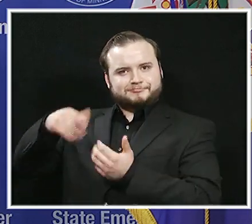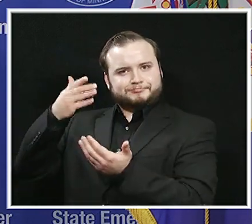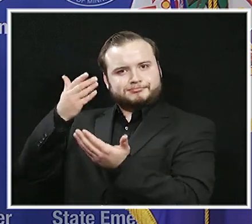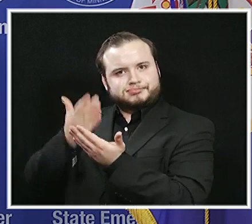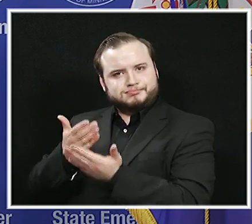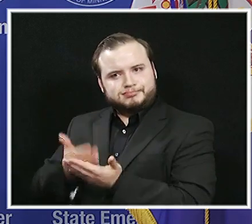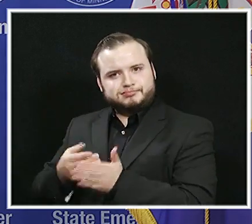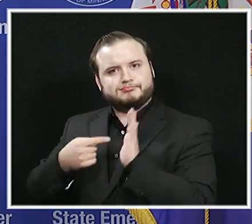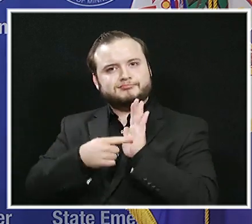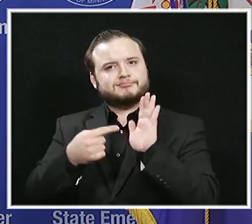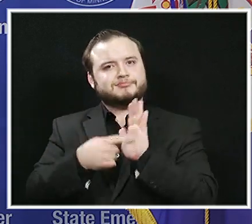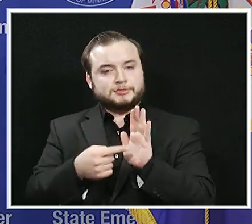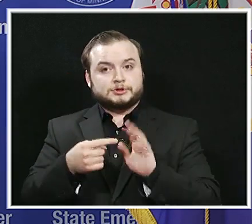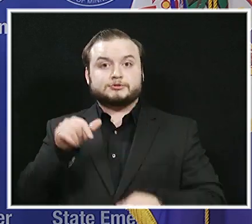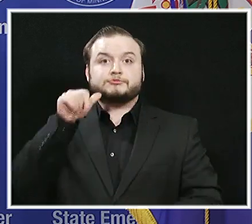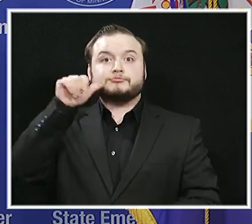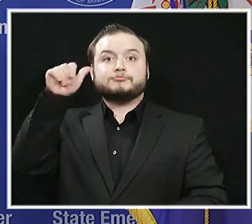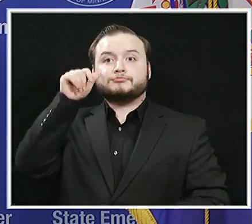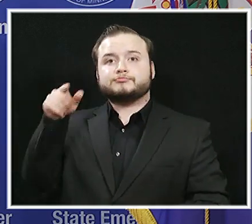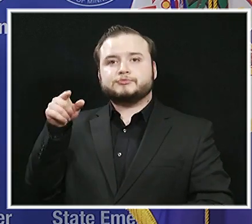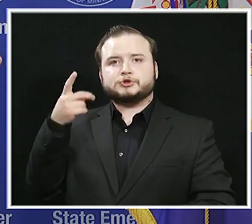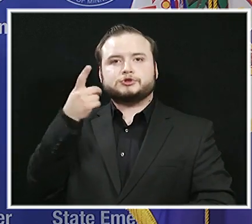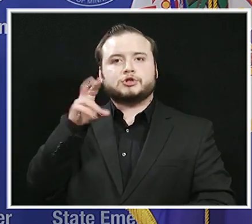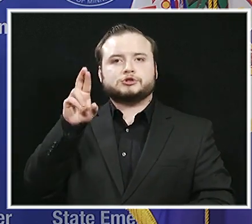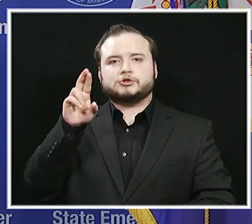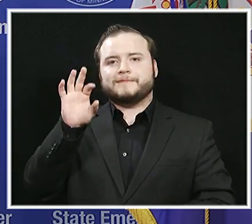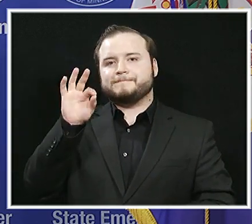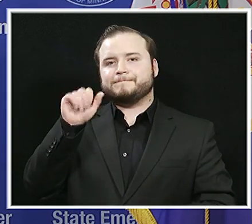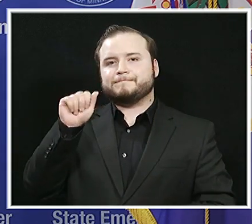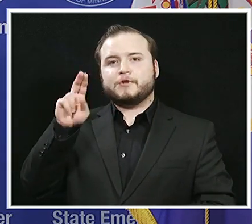do think it's worth noting and always sure we're careful to make sure the science is there and